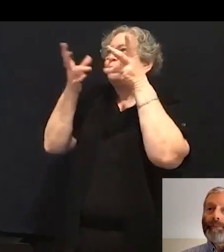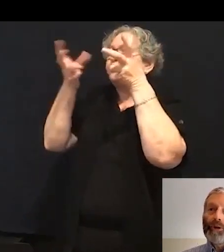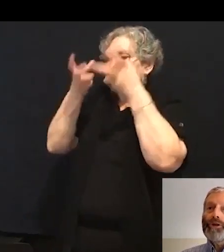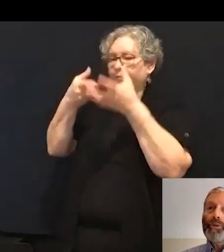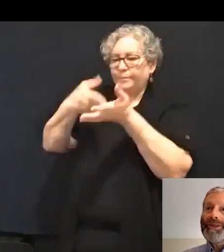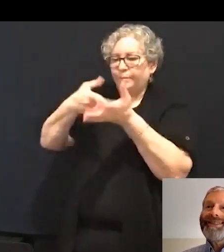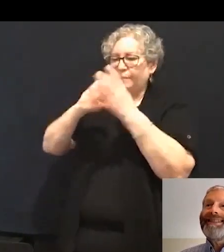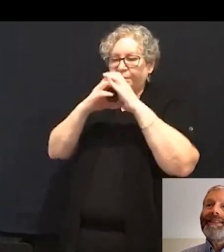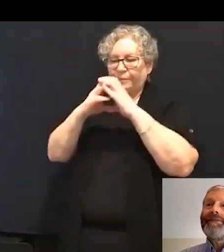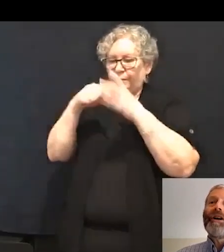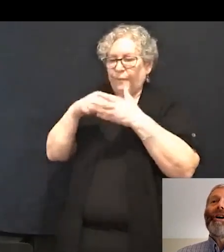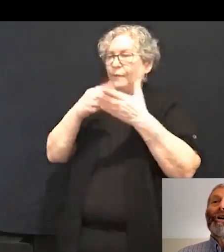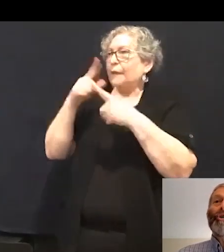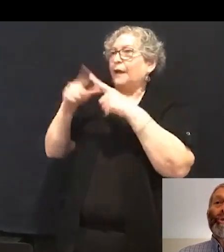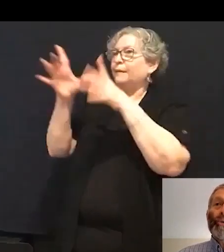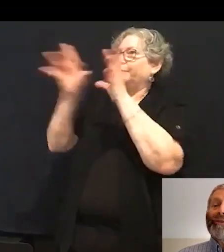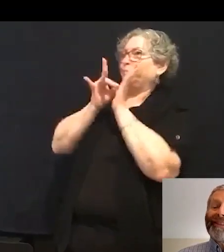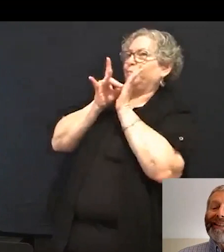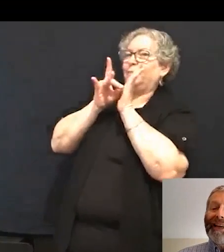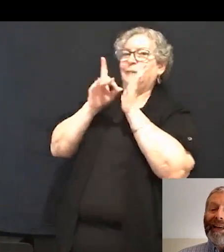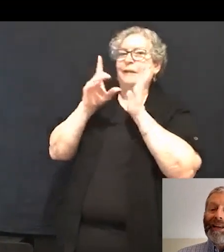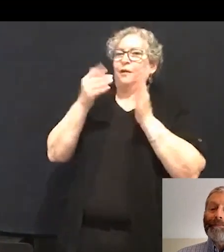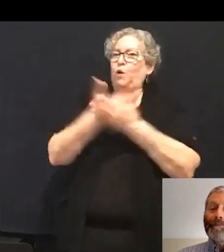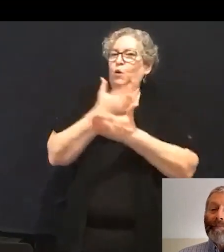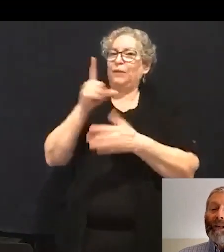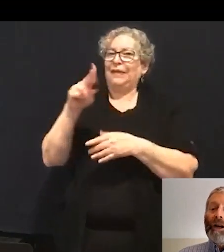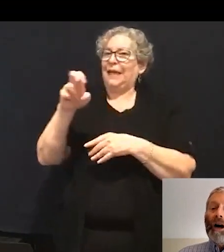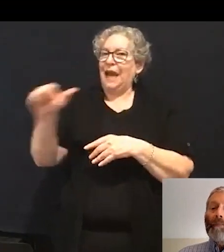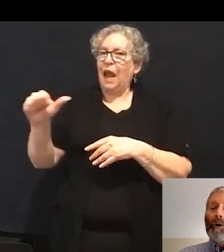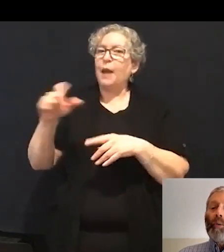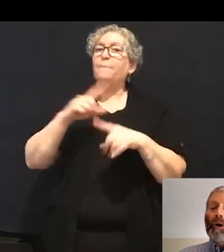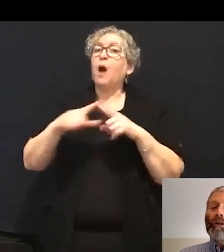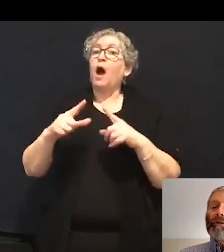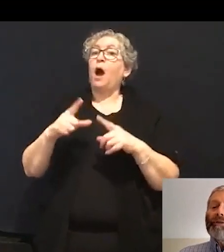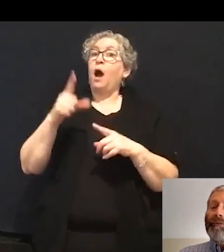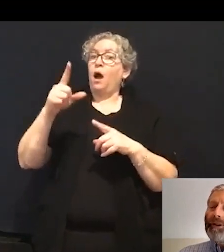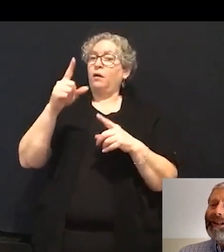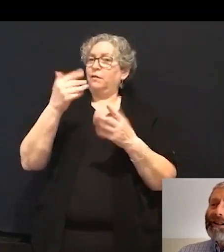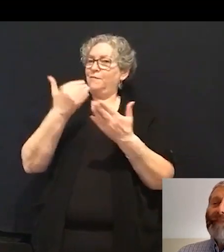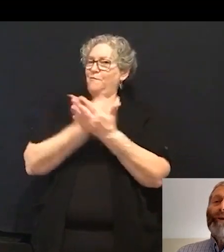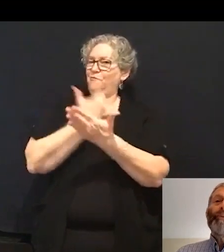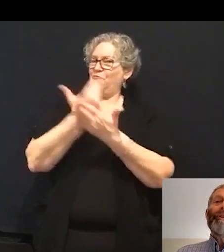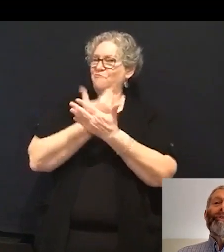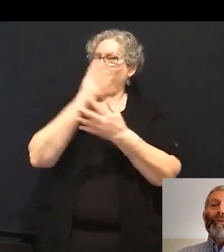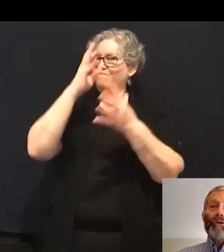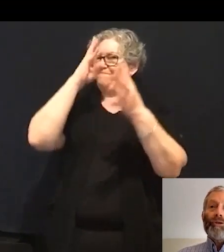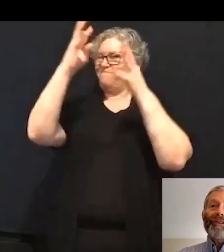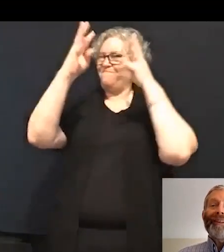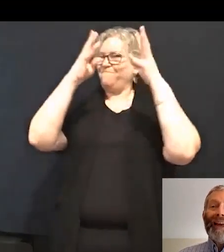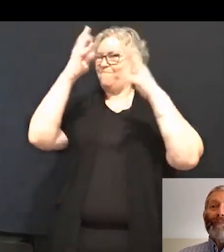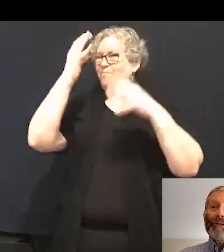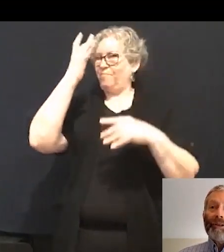to receive new DNA. But what some very clever researchers in lab studies